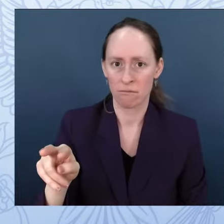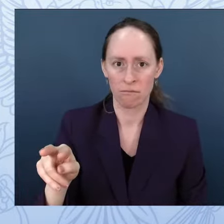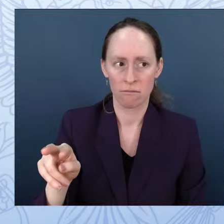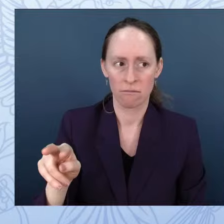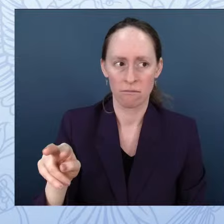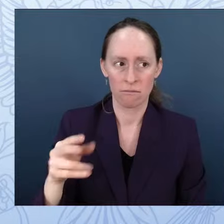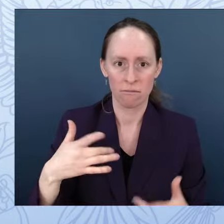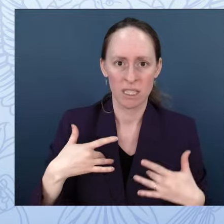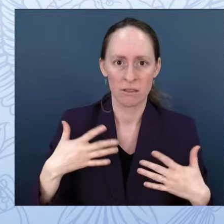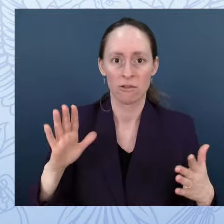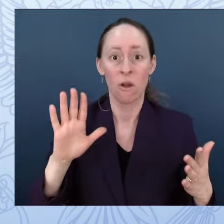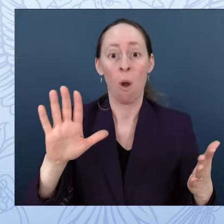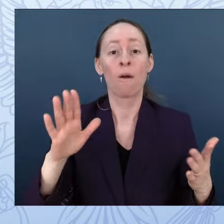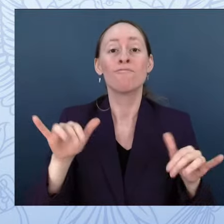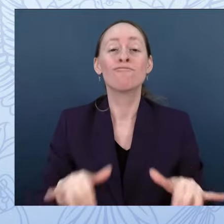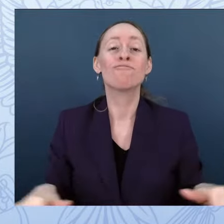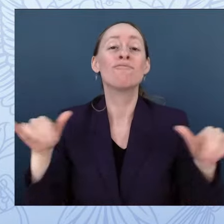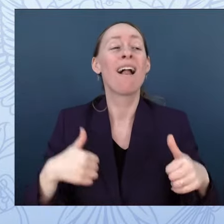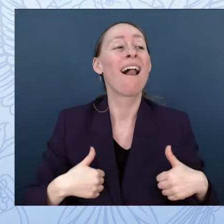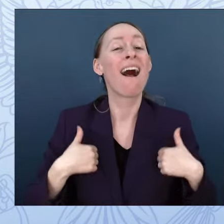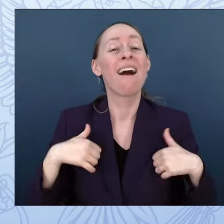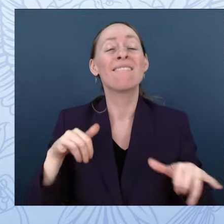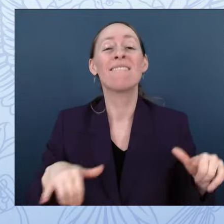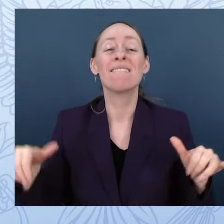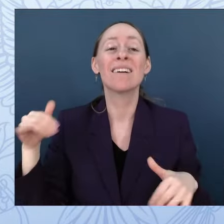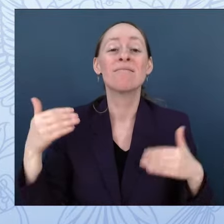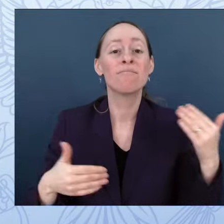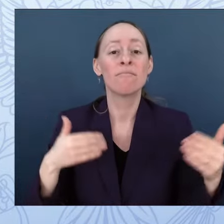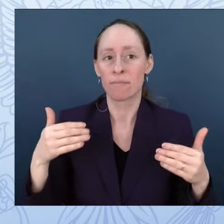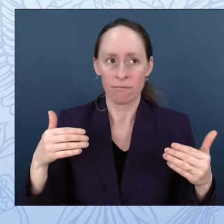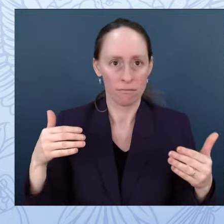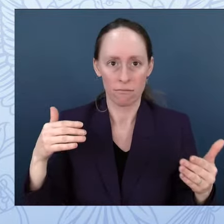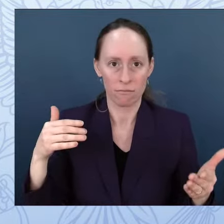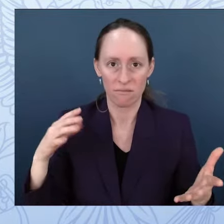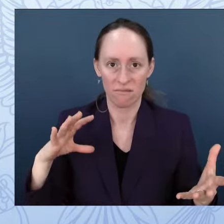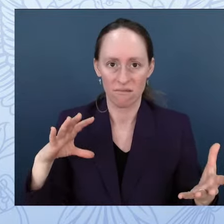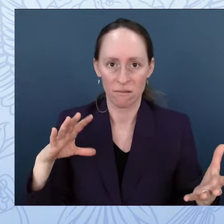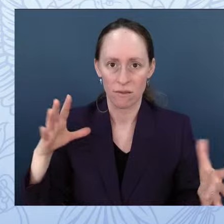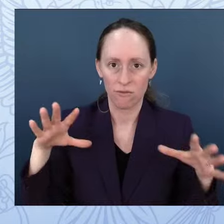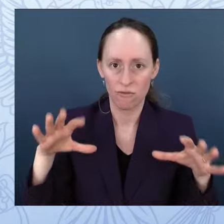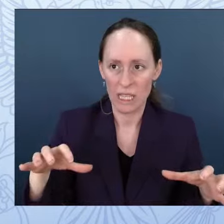And when the hands of the clock begin to move once again. We are not the person we once were,